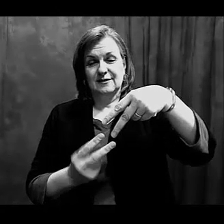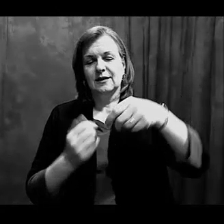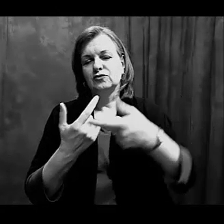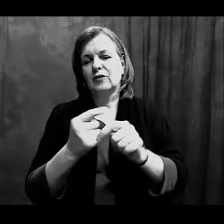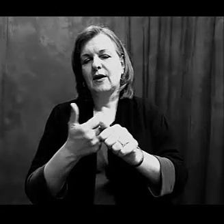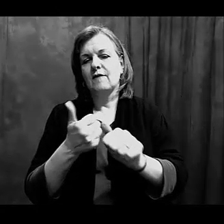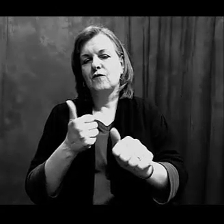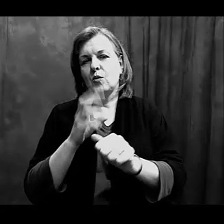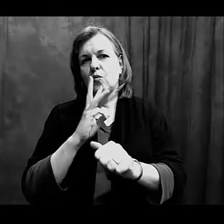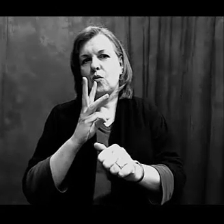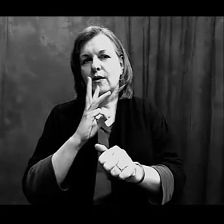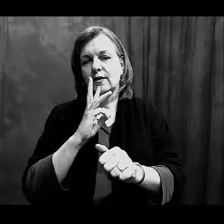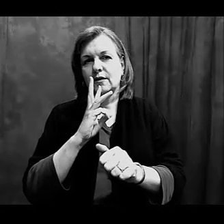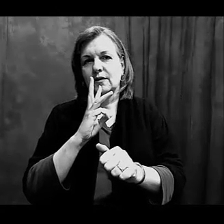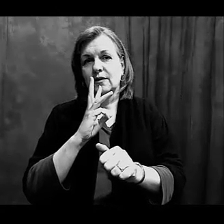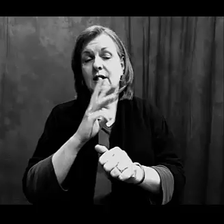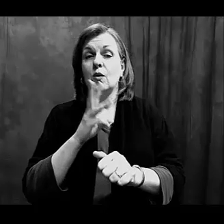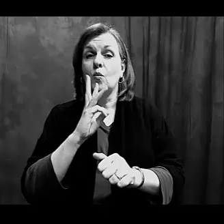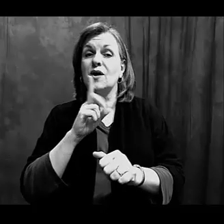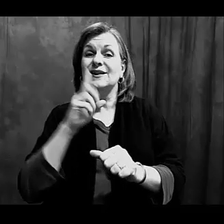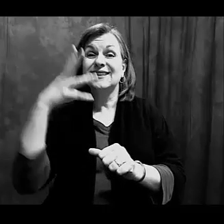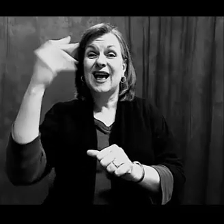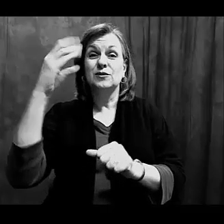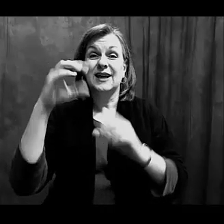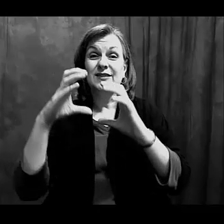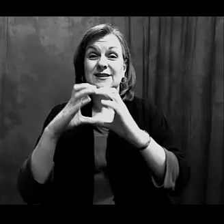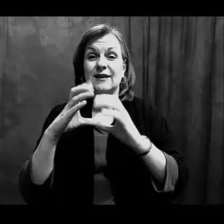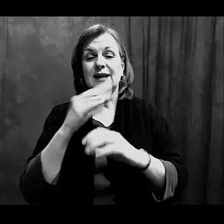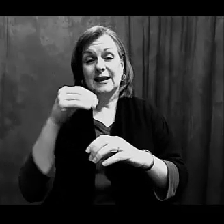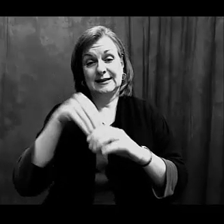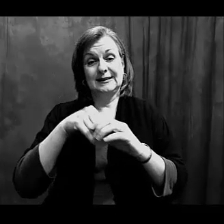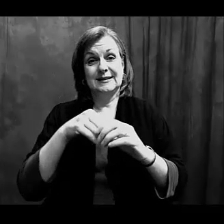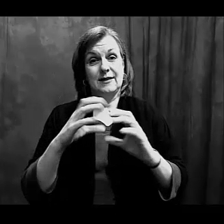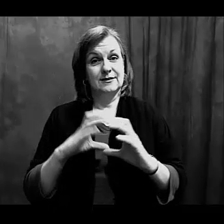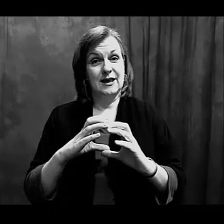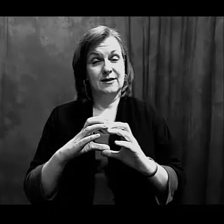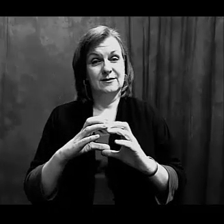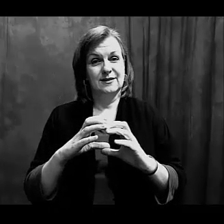There is water inside your cells there's water outside your cells -- the tails hate water the only